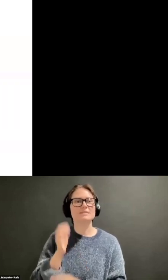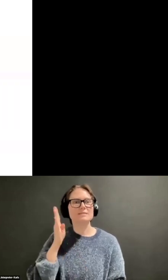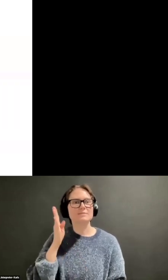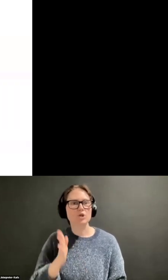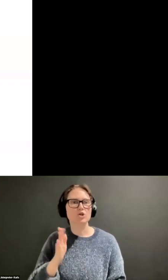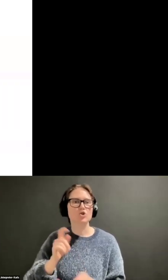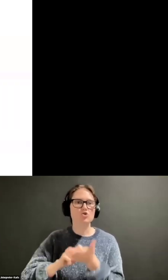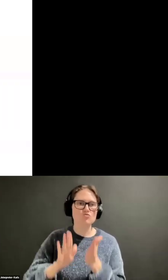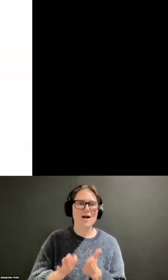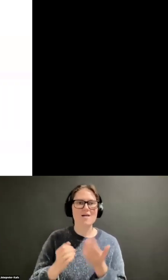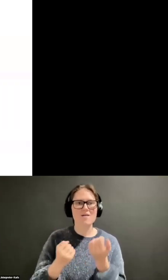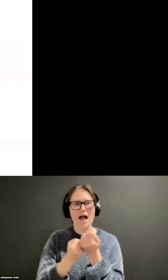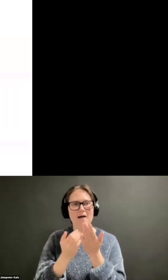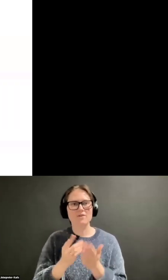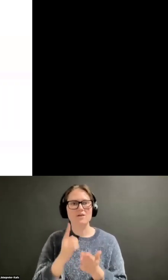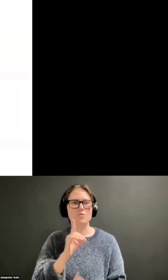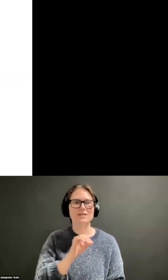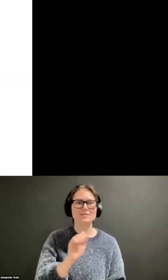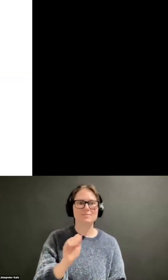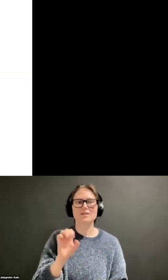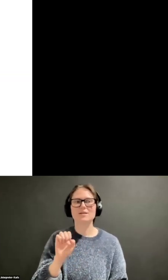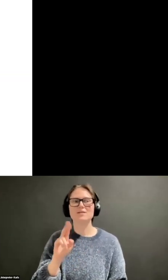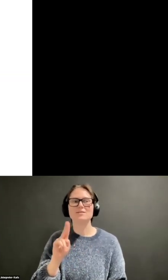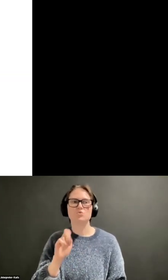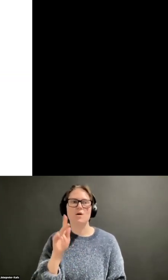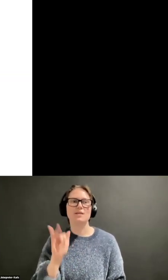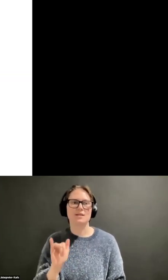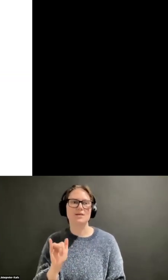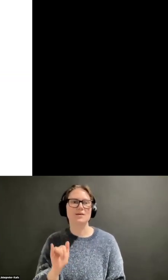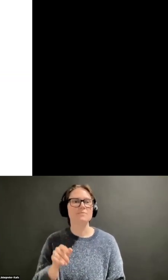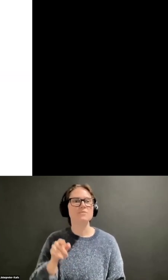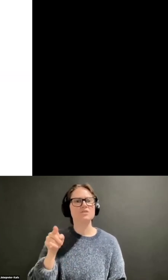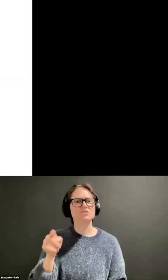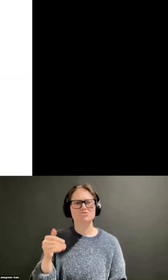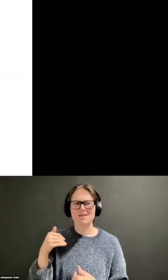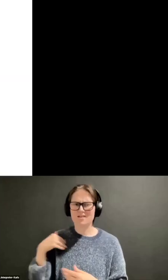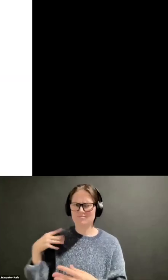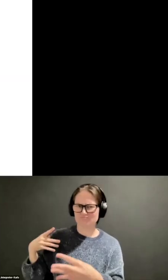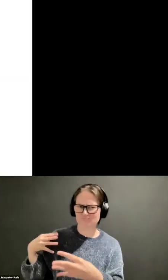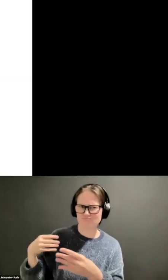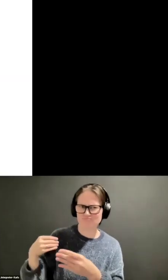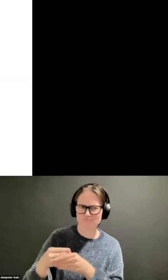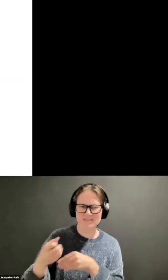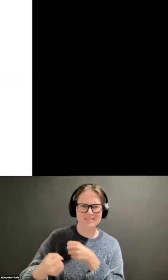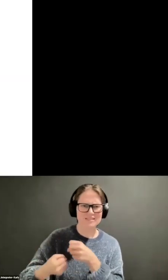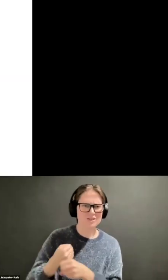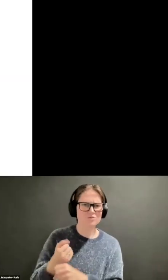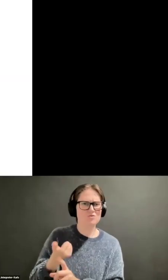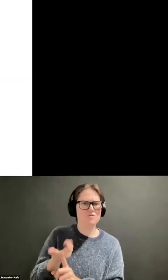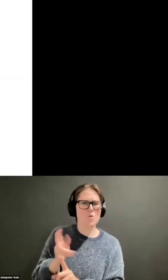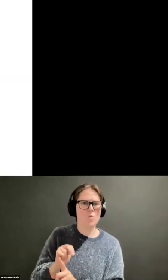She combines years of personal experience with medically sound research to provide a unique